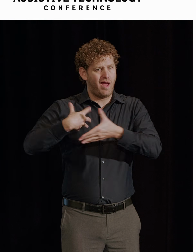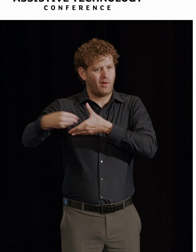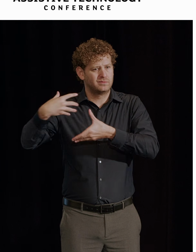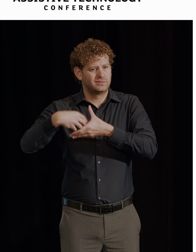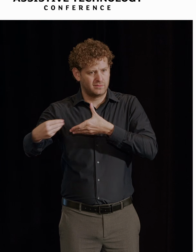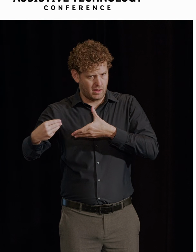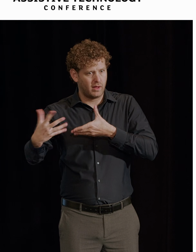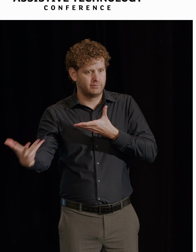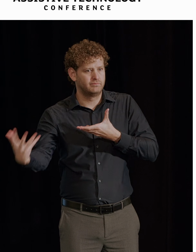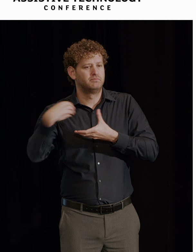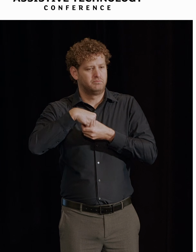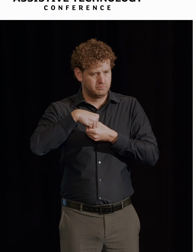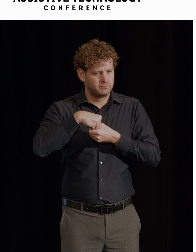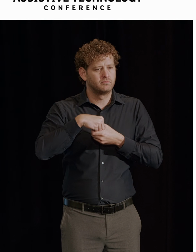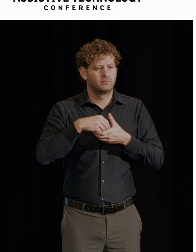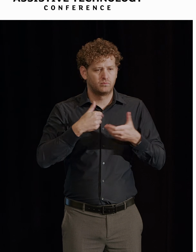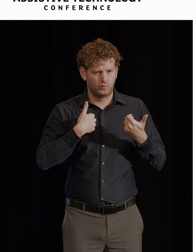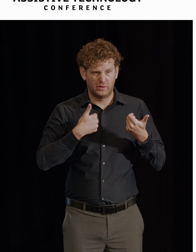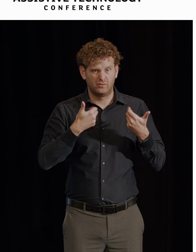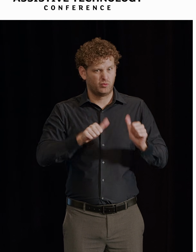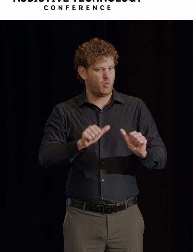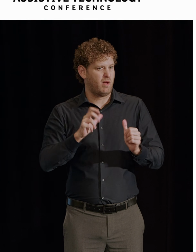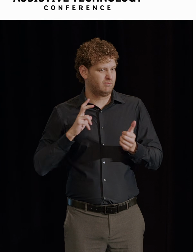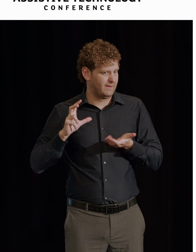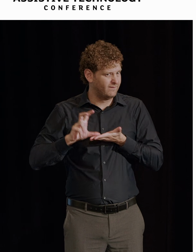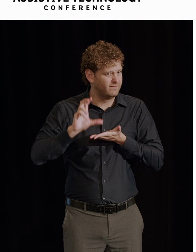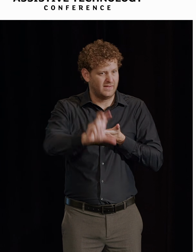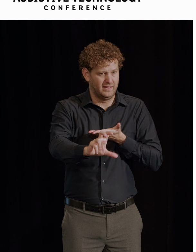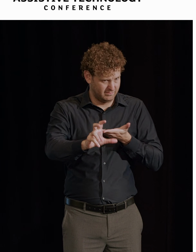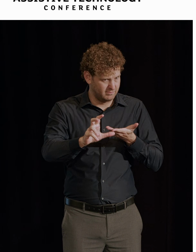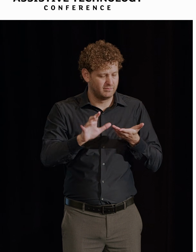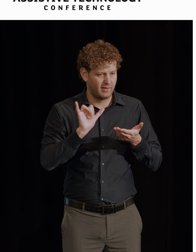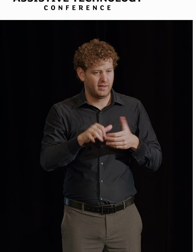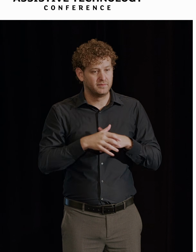Thank you for all that who may have heard about the impact grants. We, unfortunately,